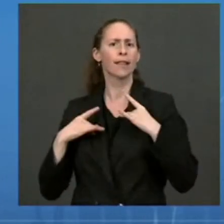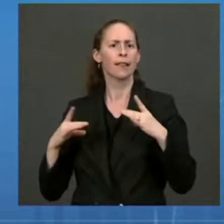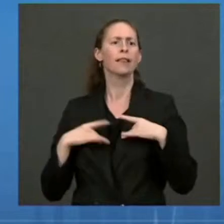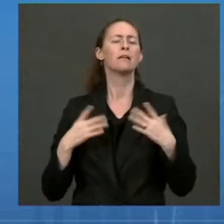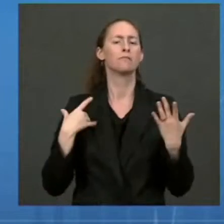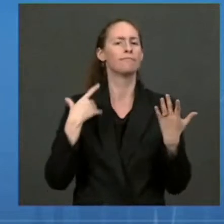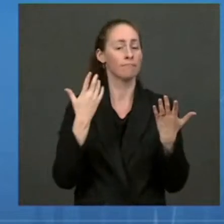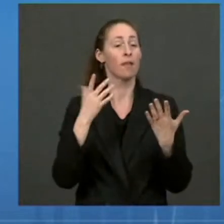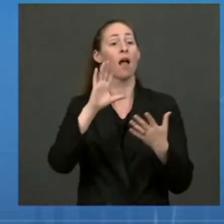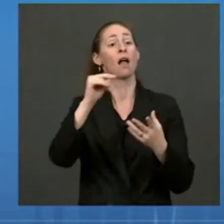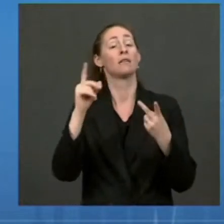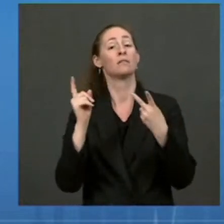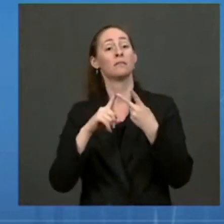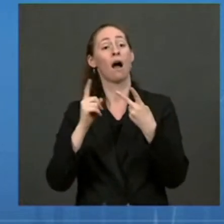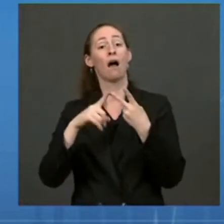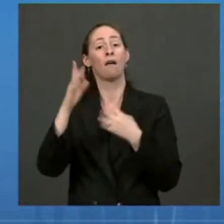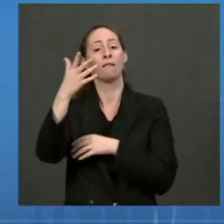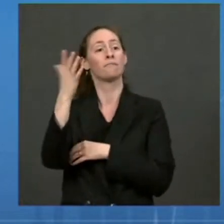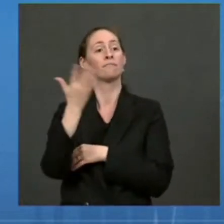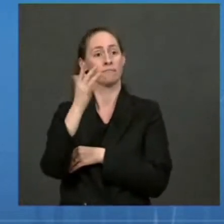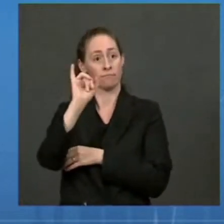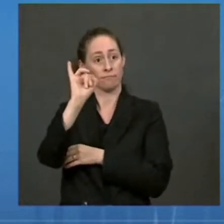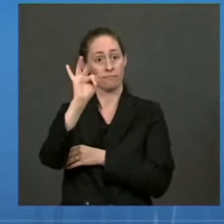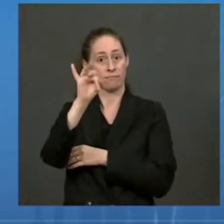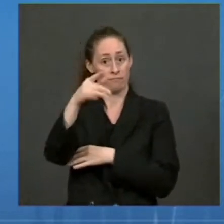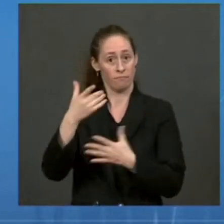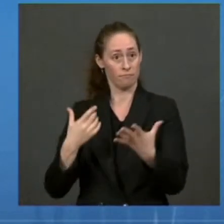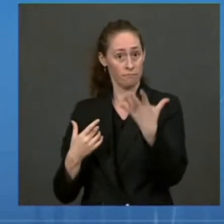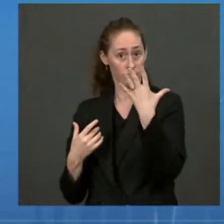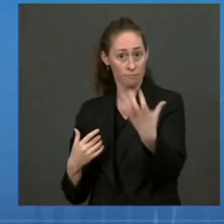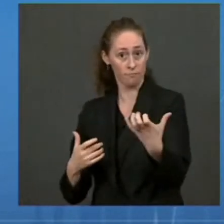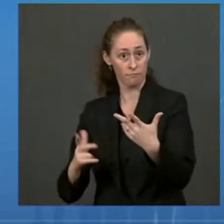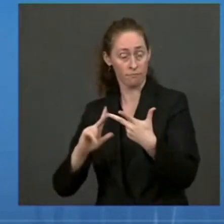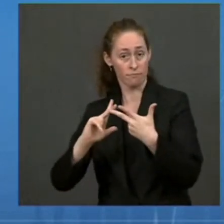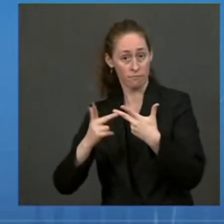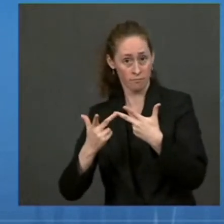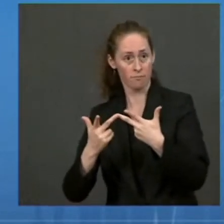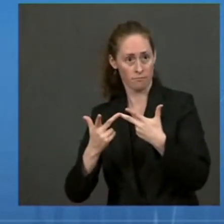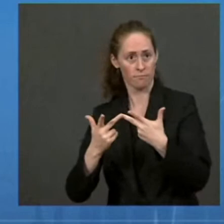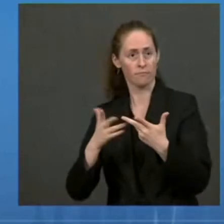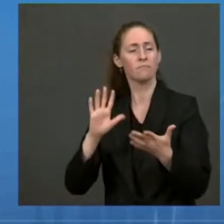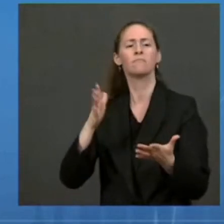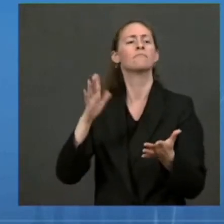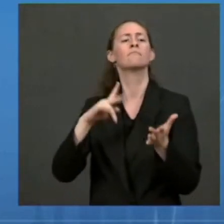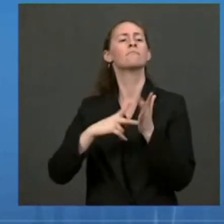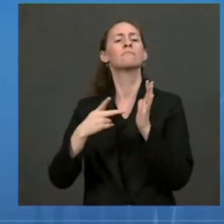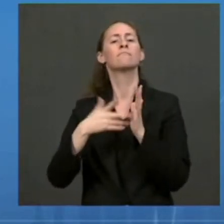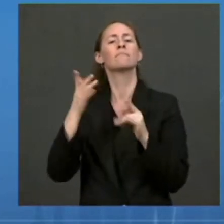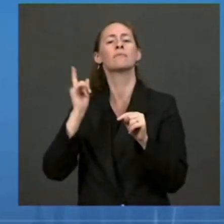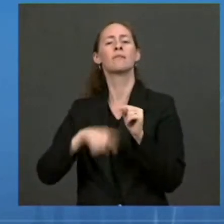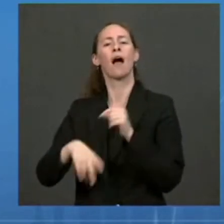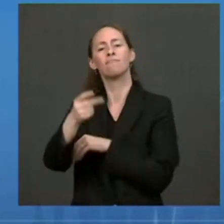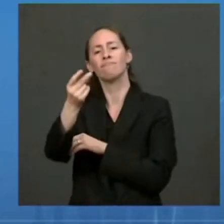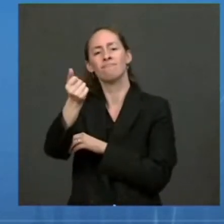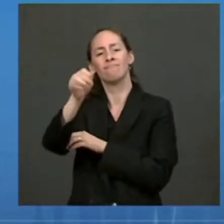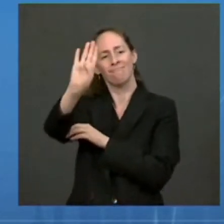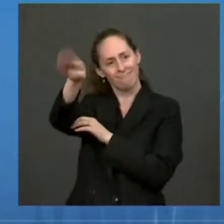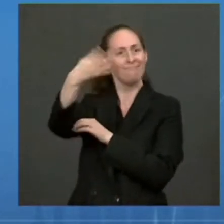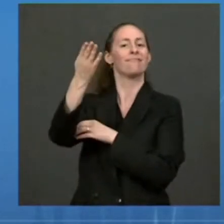WHY WE FELT IT WAS IMPORTANT TO SPEAK UP WHEN WE SAW THAT SIGNAL IN THE DATA.